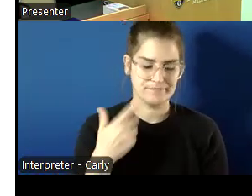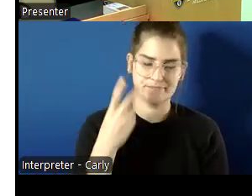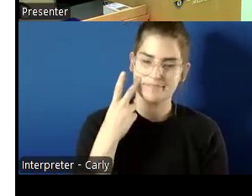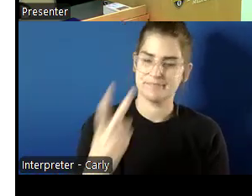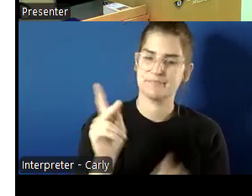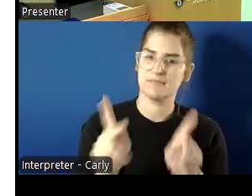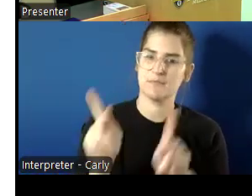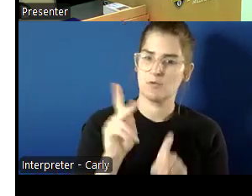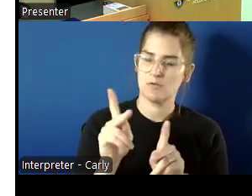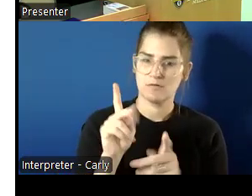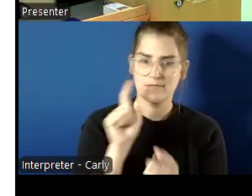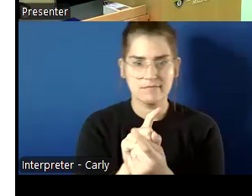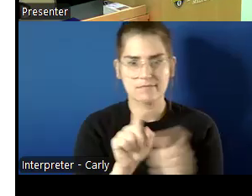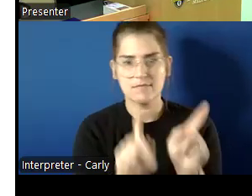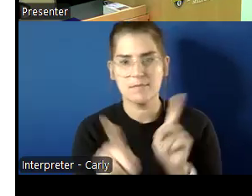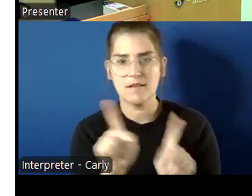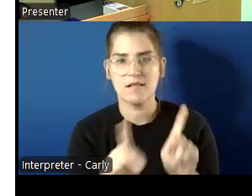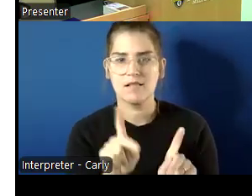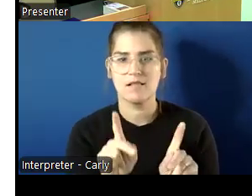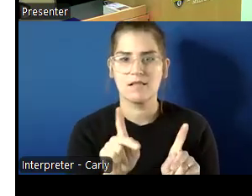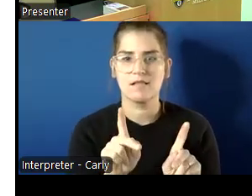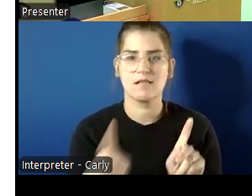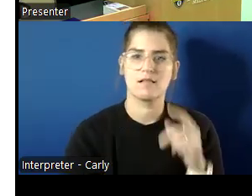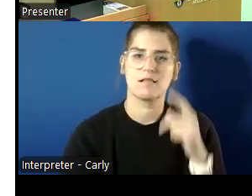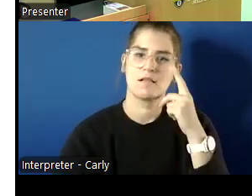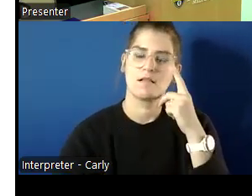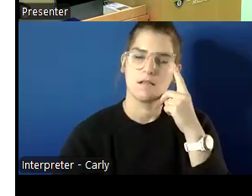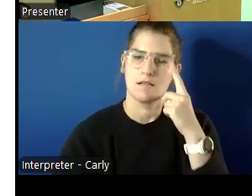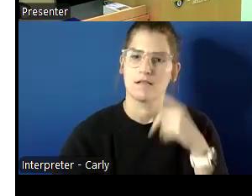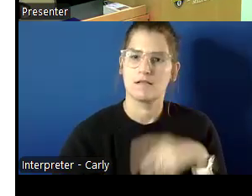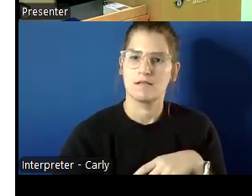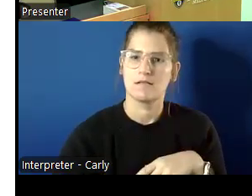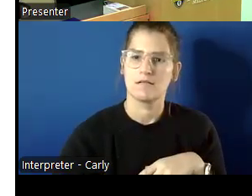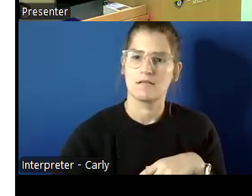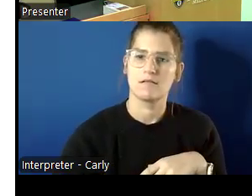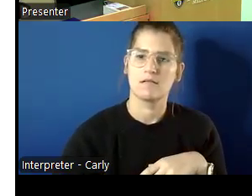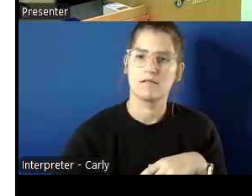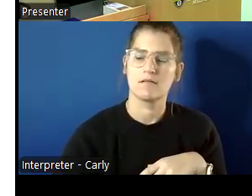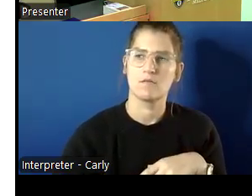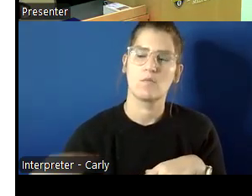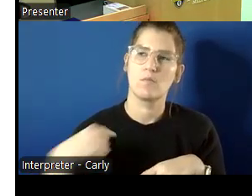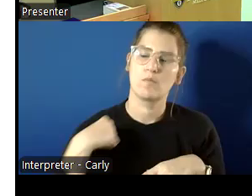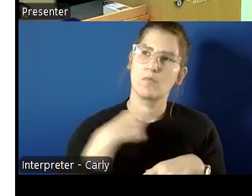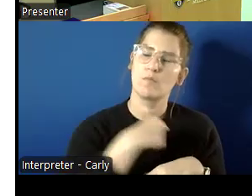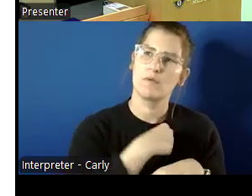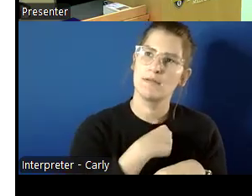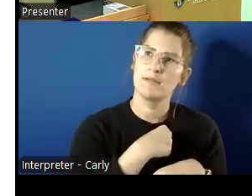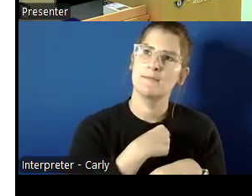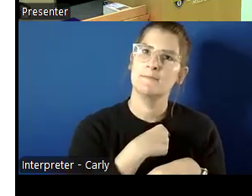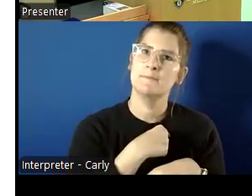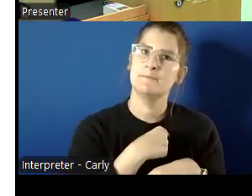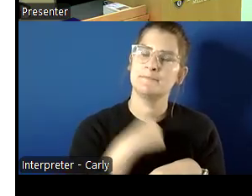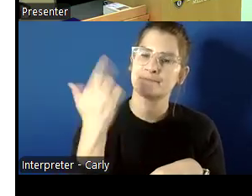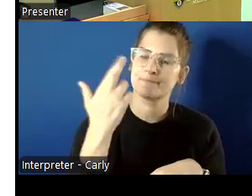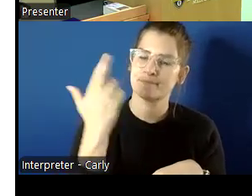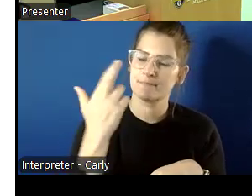when I involve those questions, we come to things that change the trajectory of the treatment. Um,